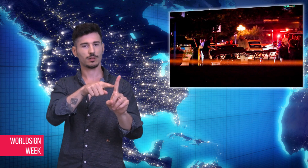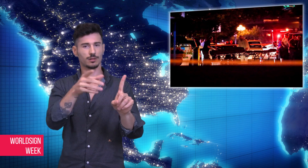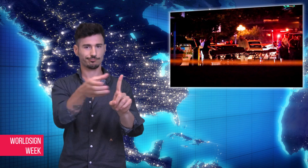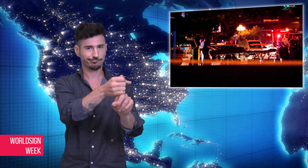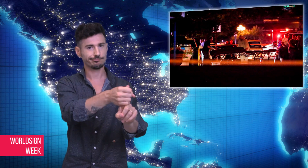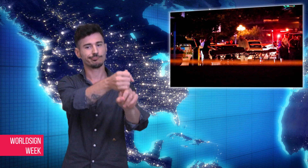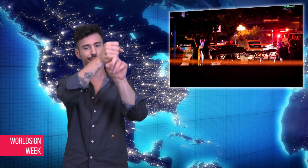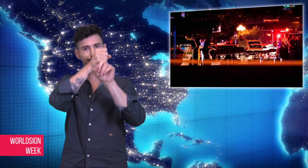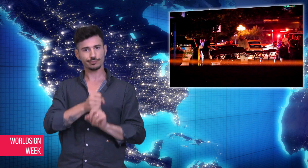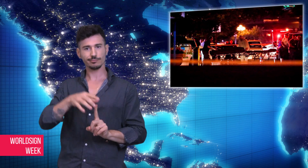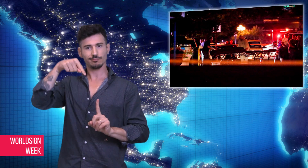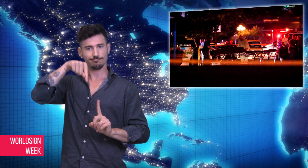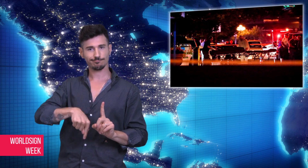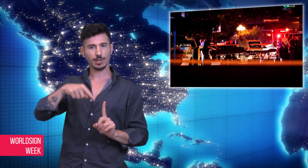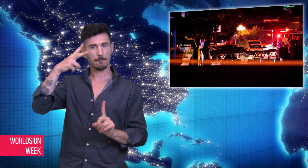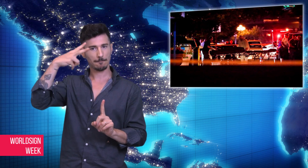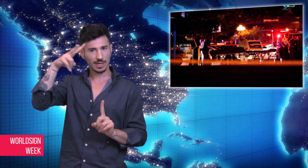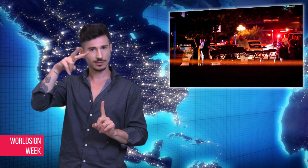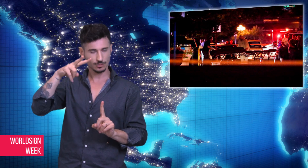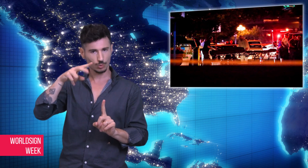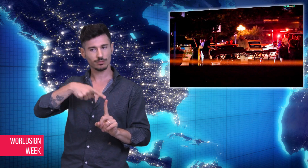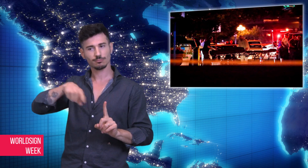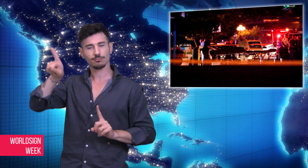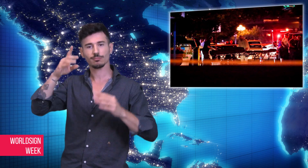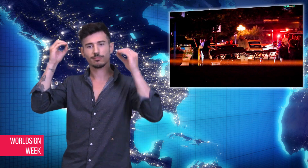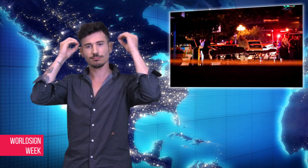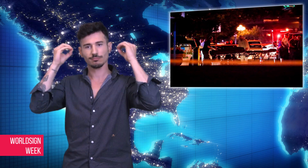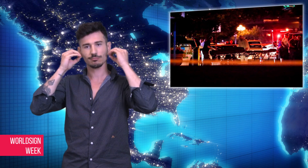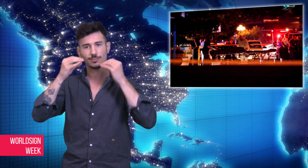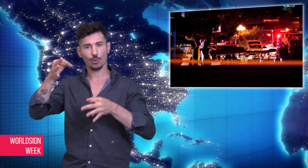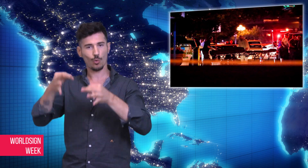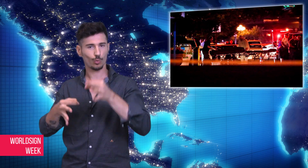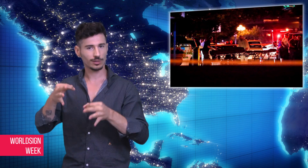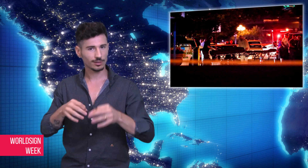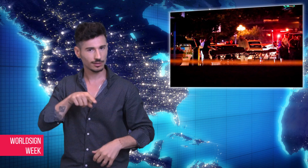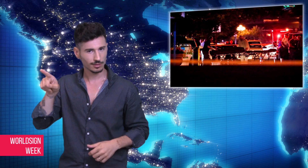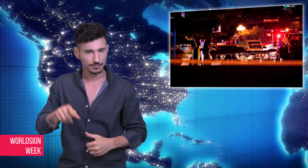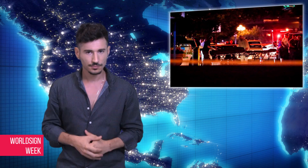Mexican government declared it an act of terrorism.